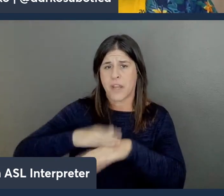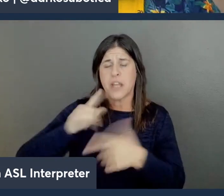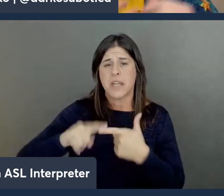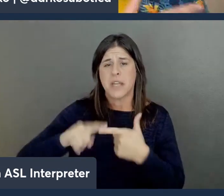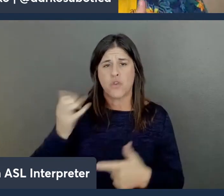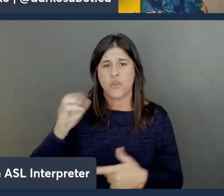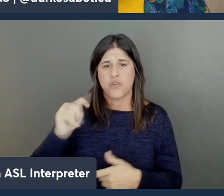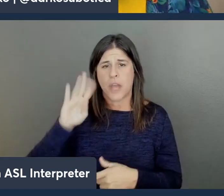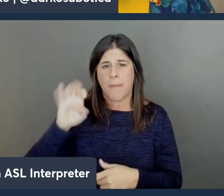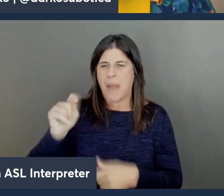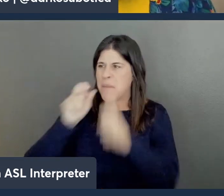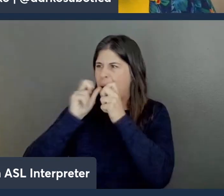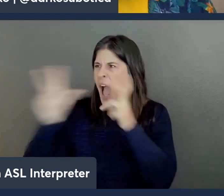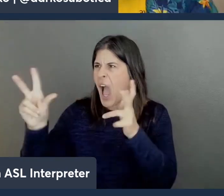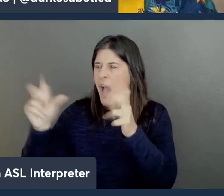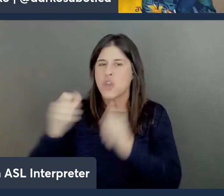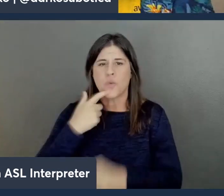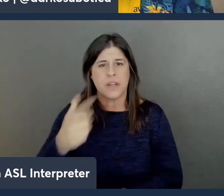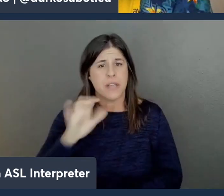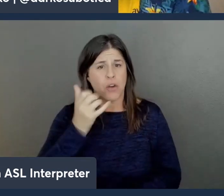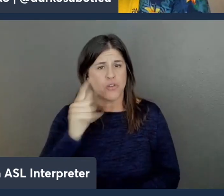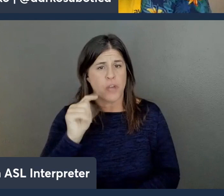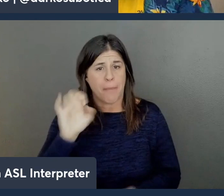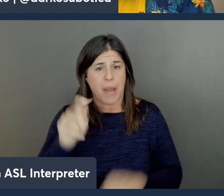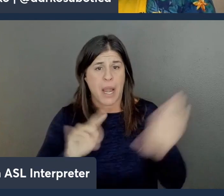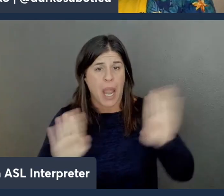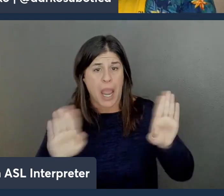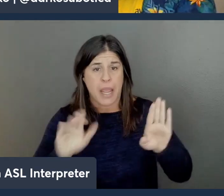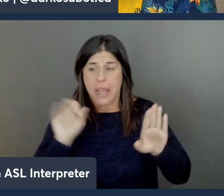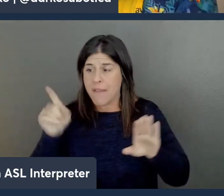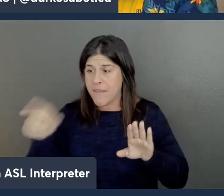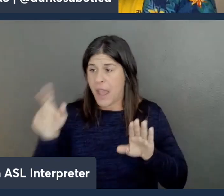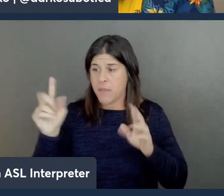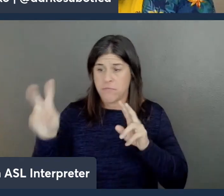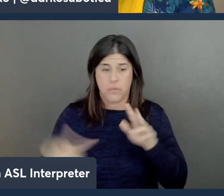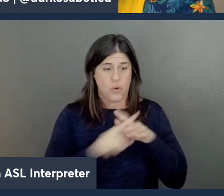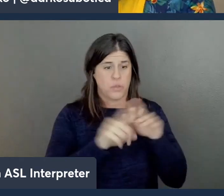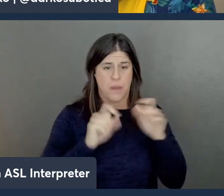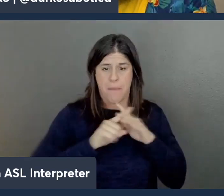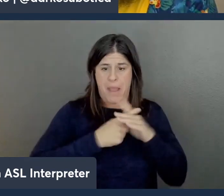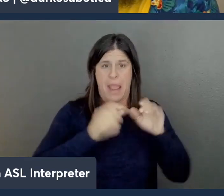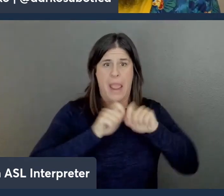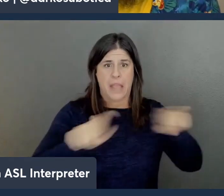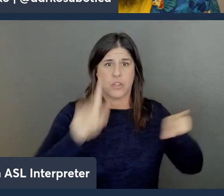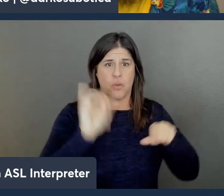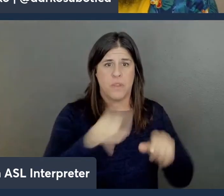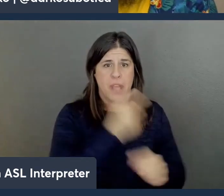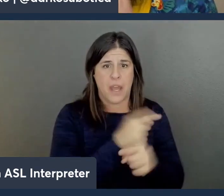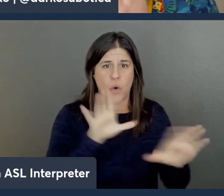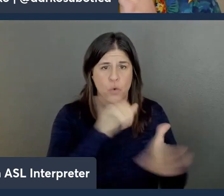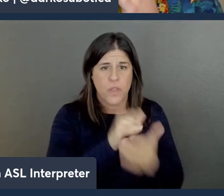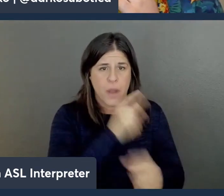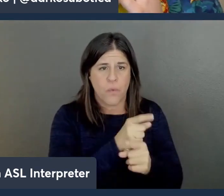you can tell something to your Chatbot, "Hey, please execute this, or please do that." Right? Without the please aspect of it.